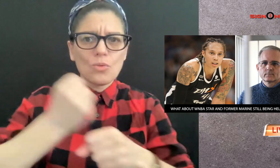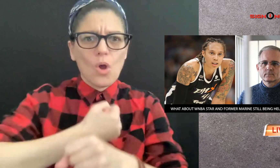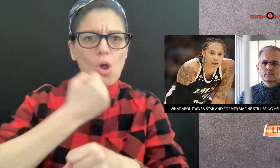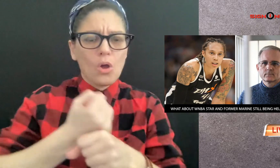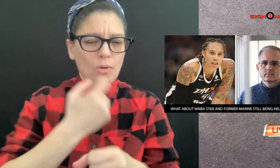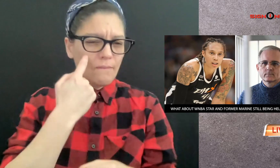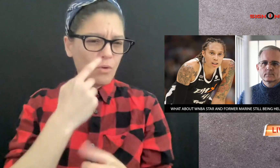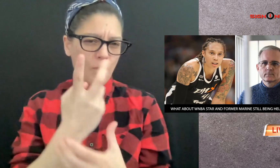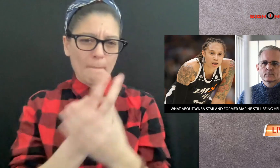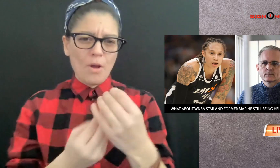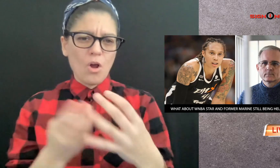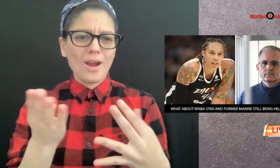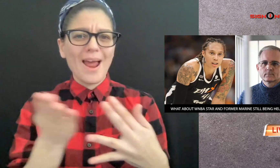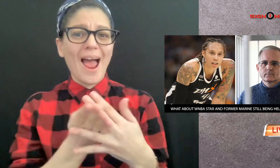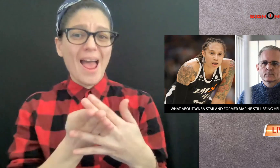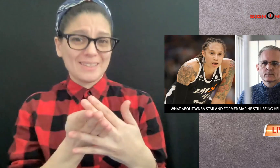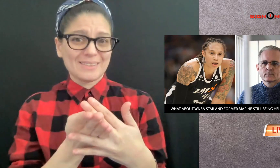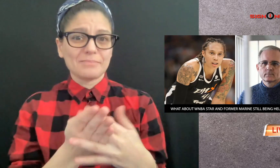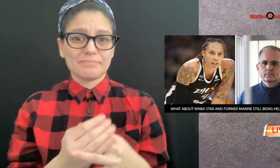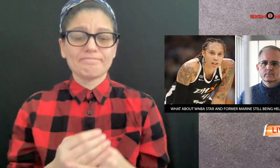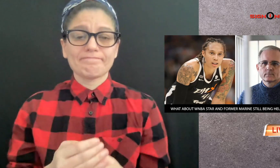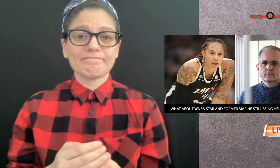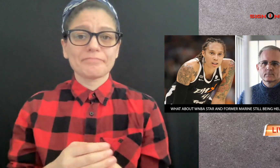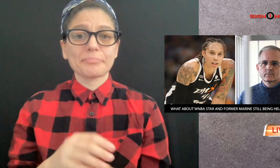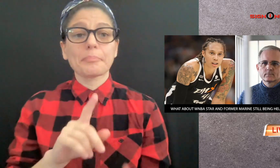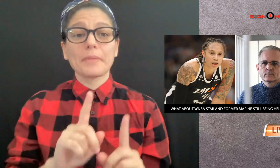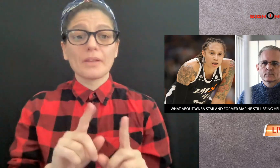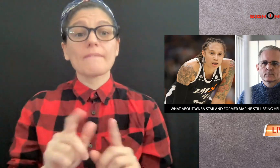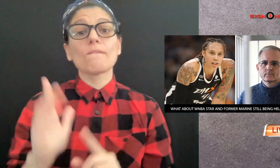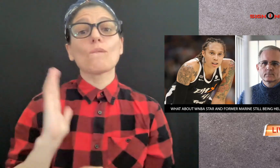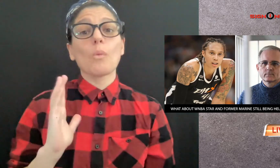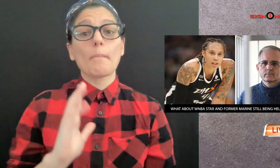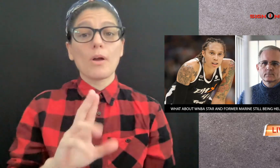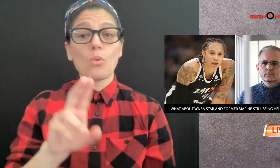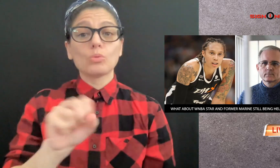the Biden administration says they are working on both cases